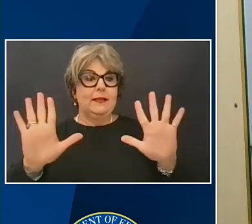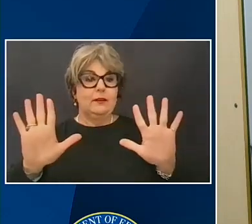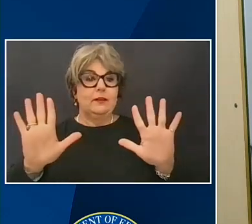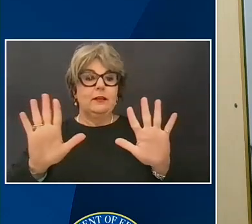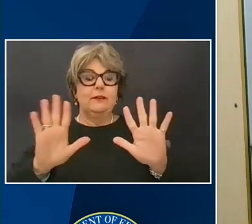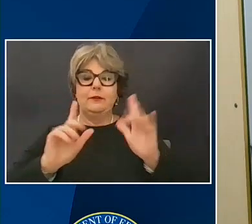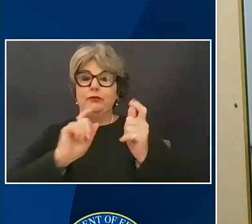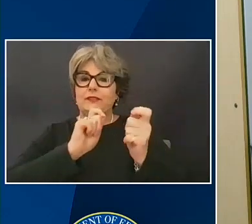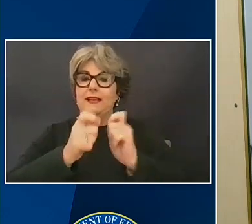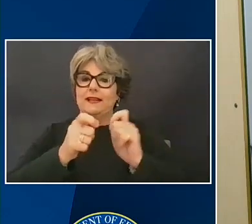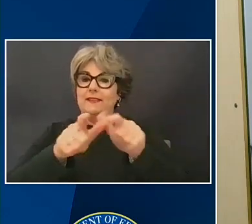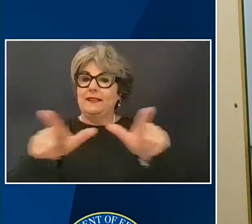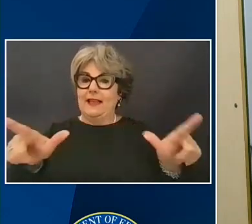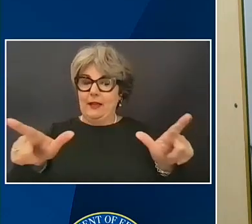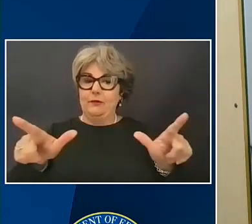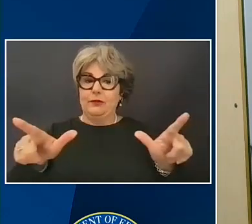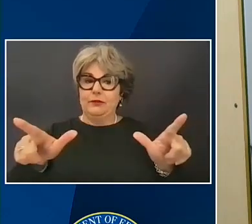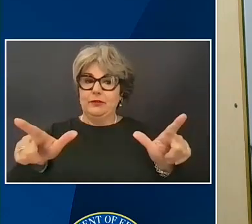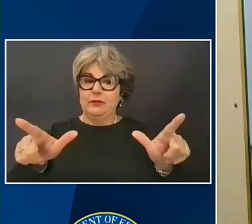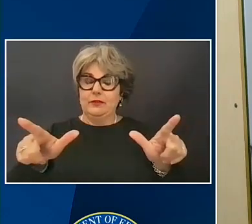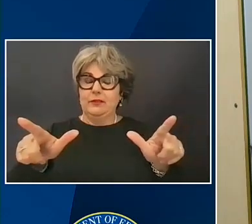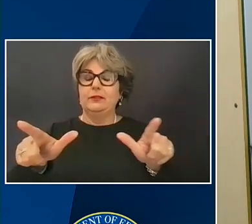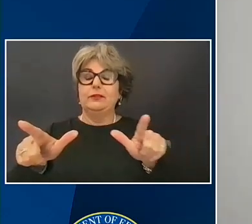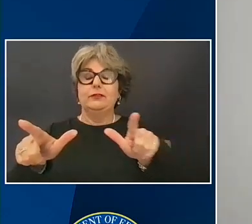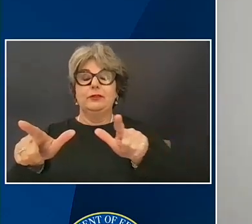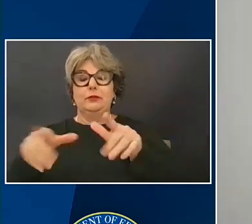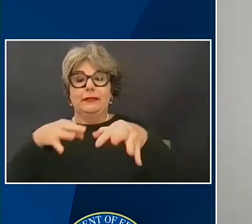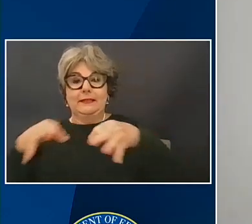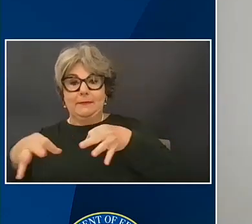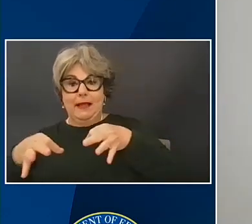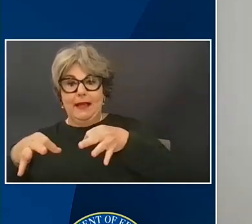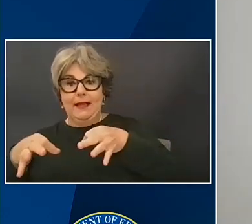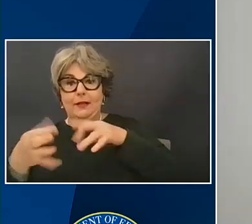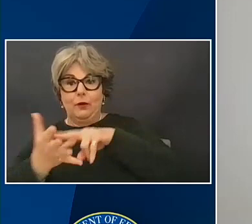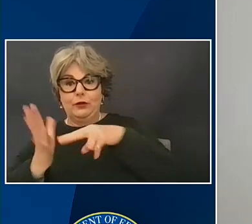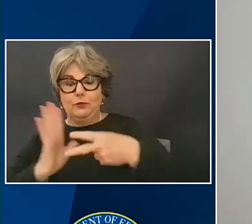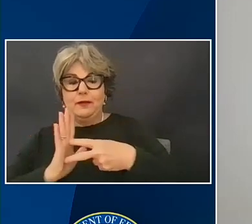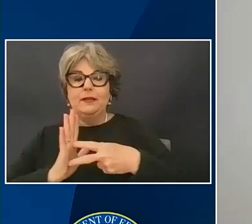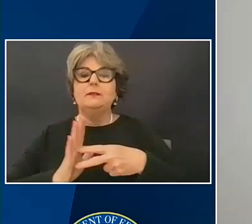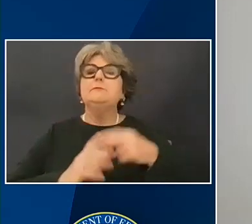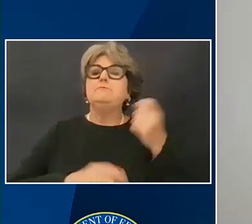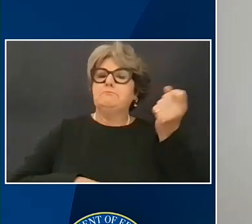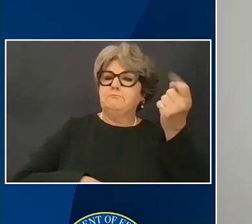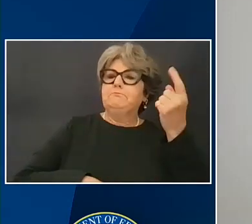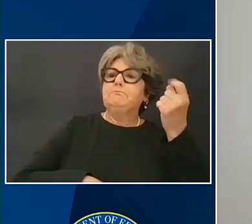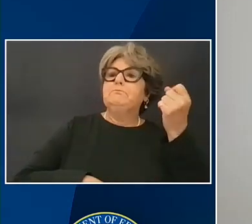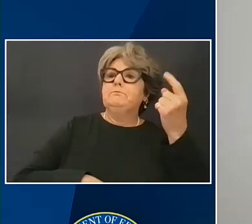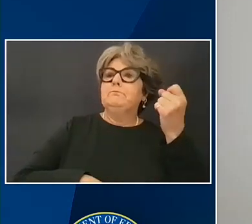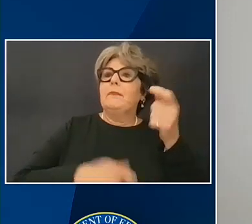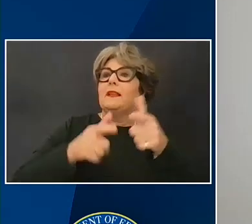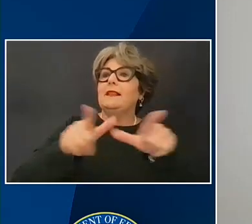language to say what it is you're saying right now. We can consider that. And I acknowledge that the language has